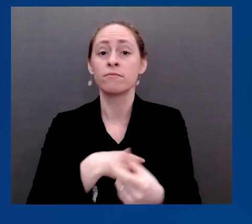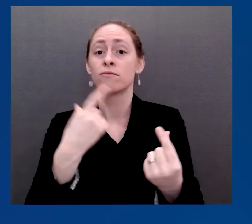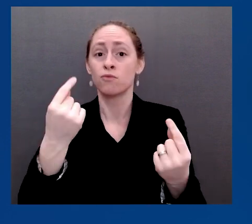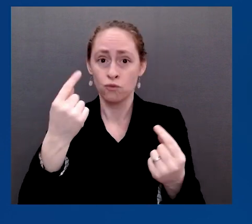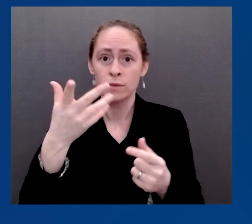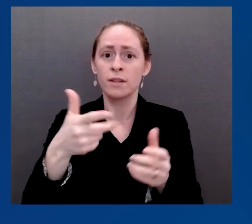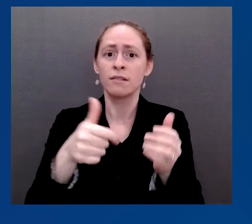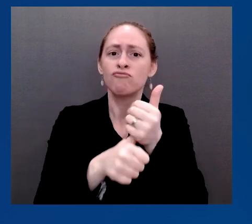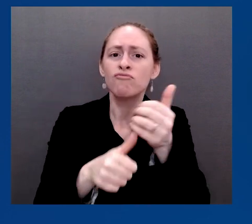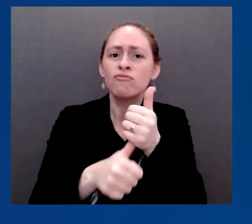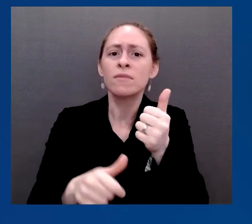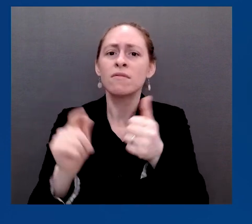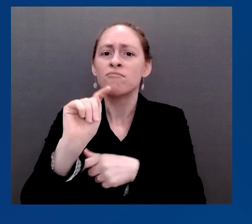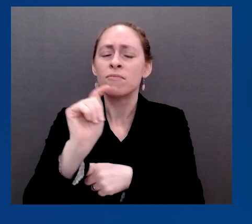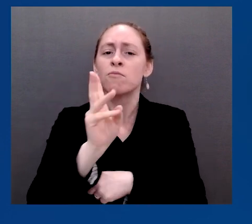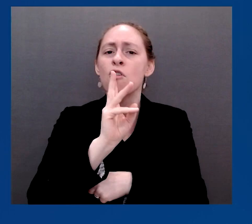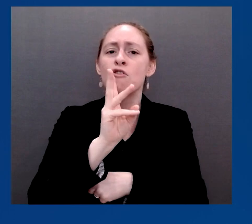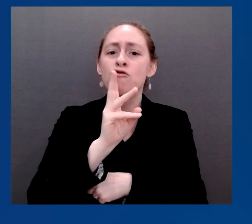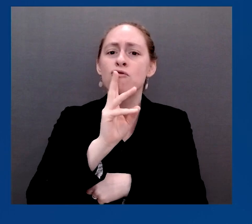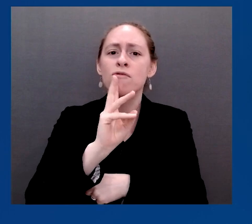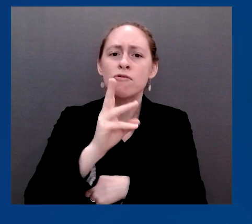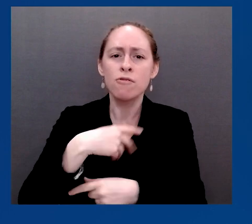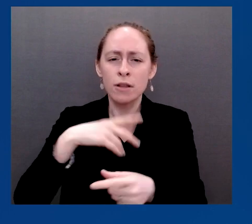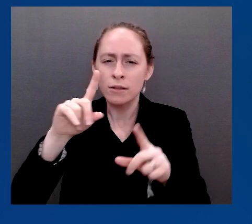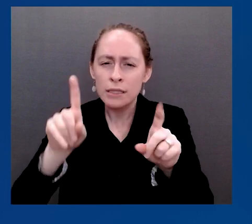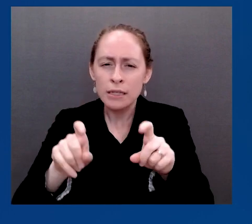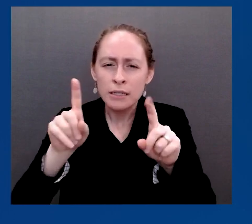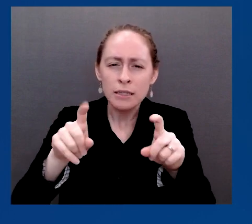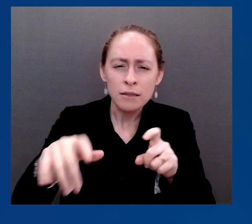of increased COVID-19 cases to help communities prepare.